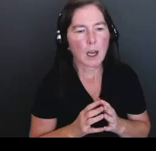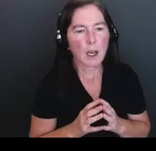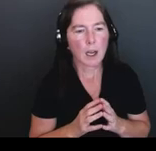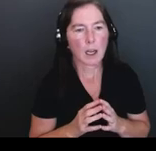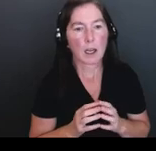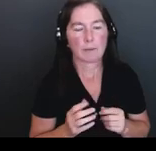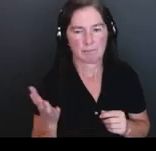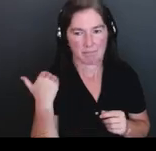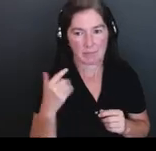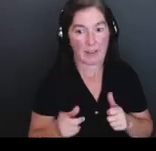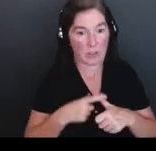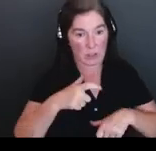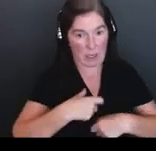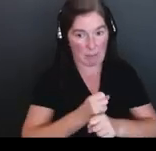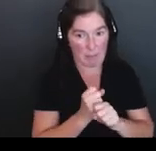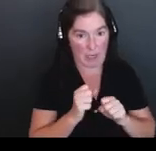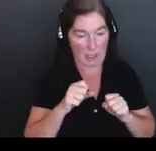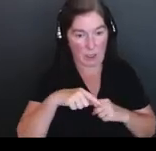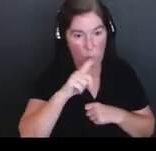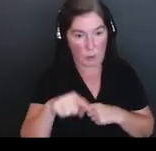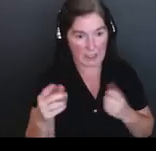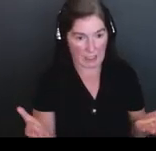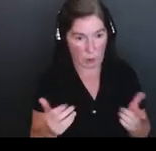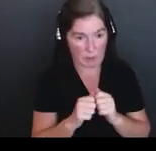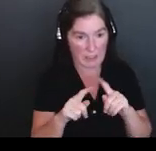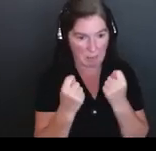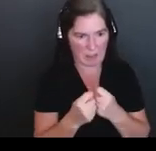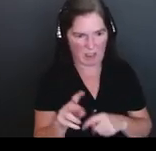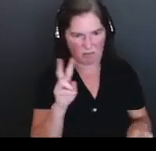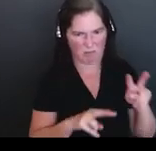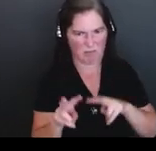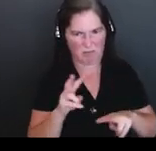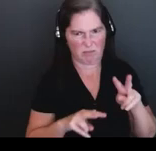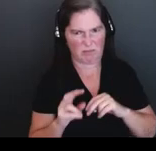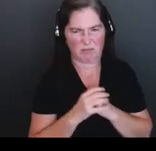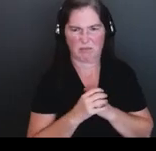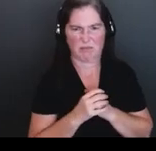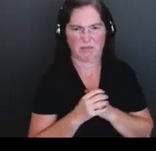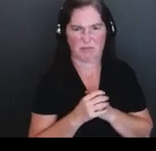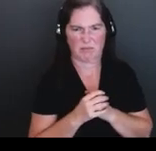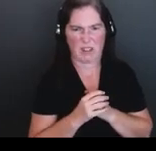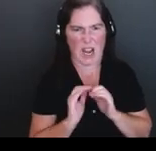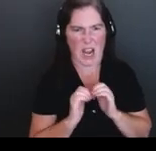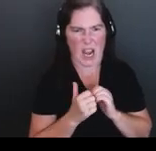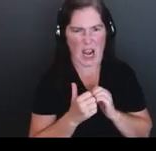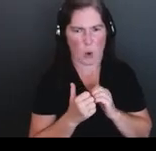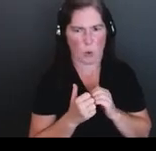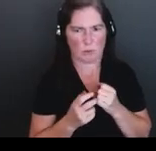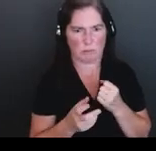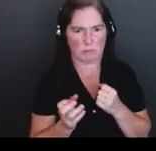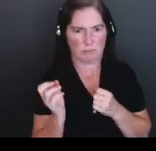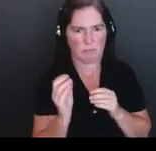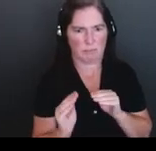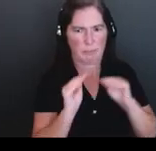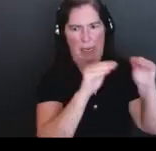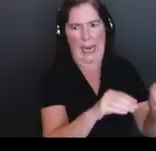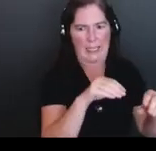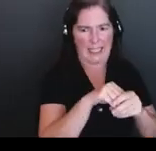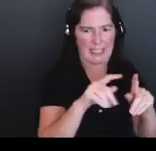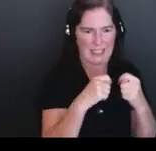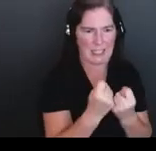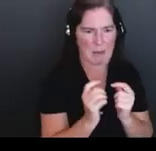I want to make sure that we get to everything else, but we can certainly come back. I'm not going to spend too much more time in the question types. Just kind of as an FYI.